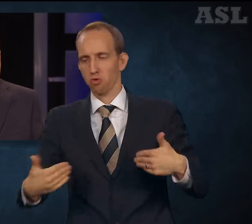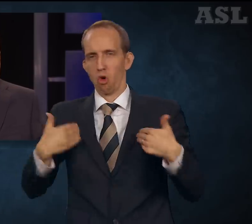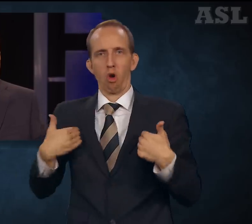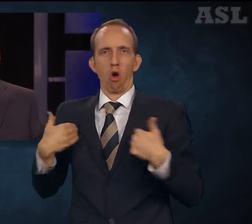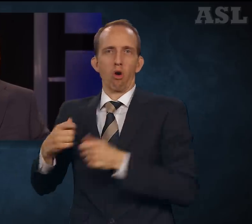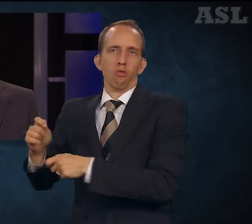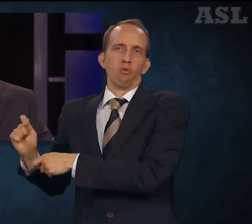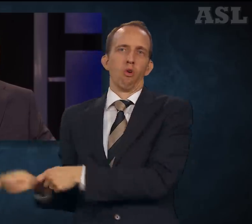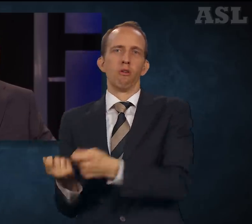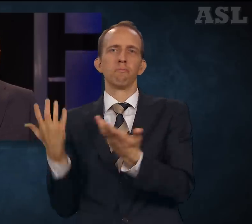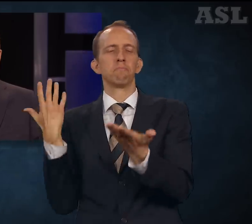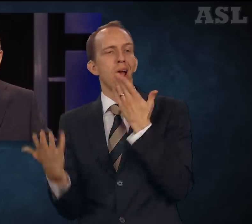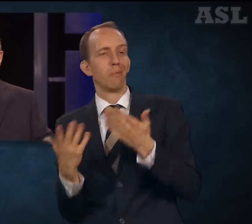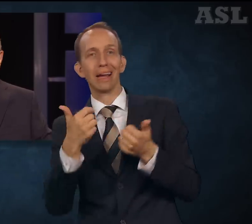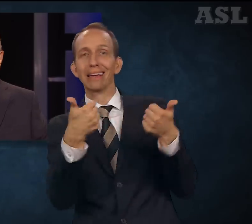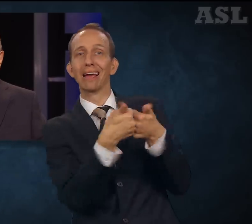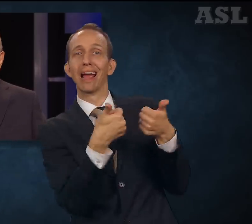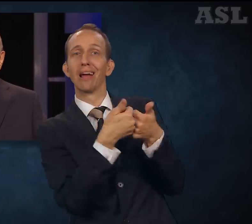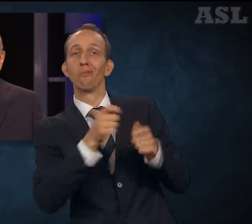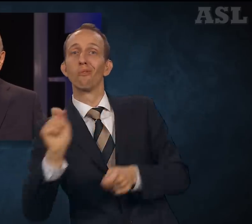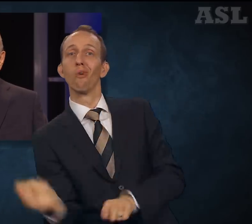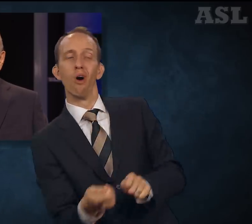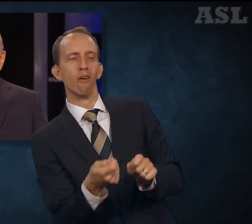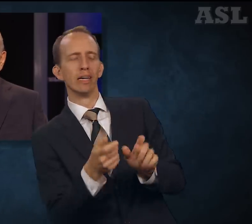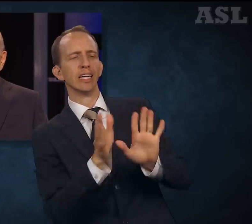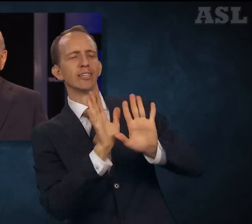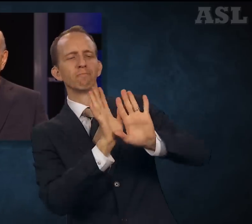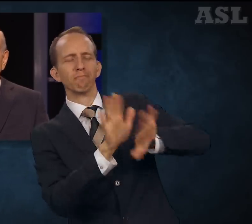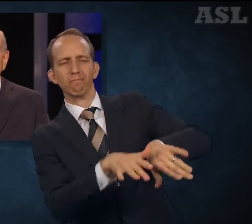FOR EXAMPLE, A YOUNG GOLFER